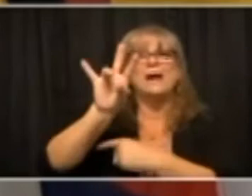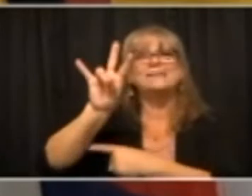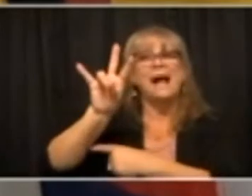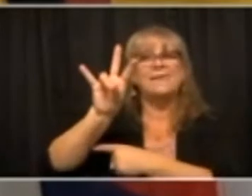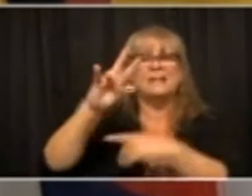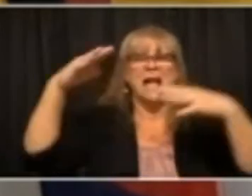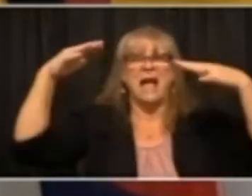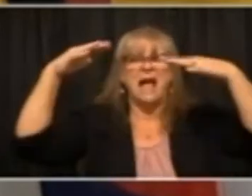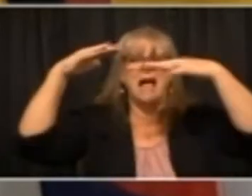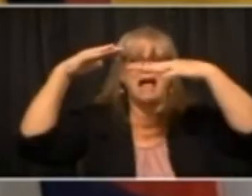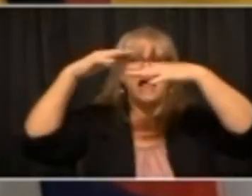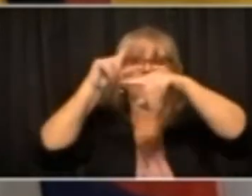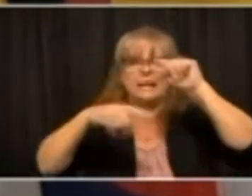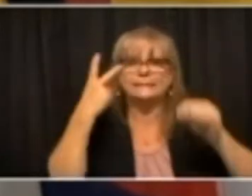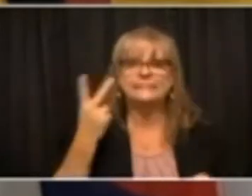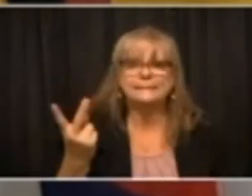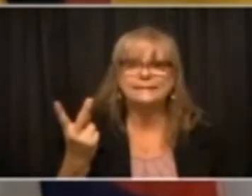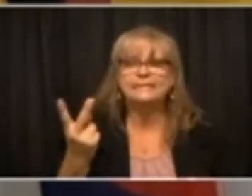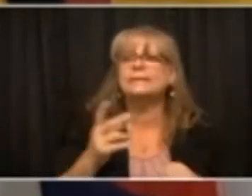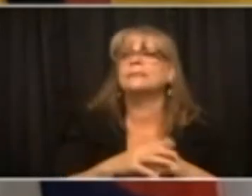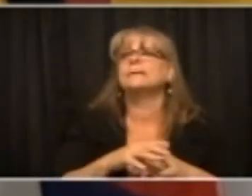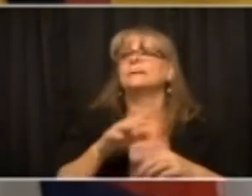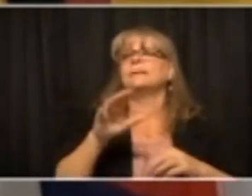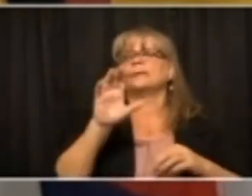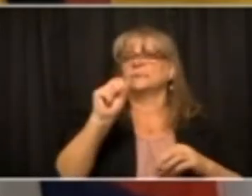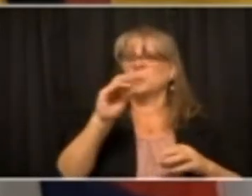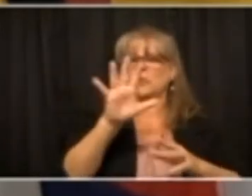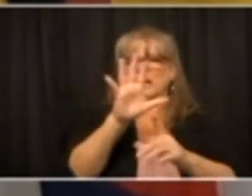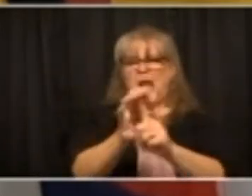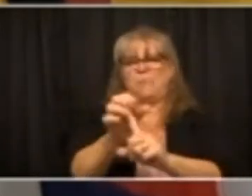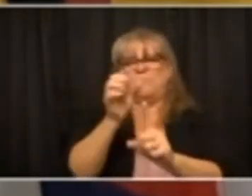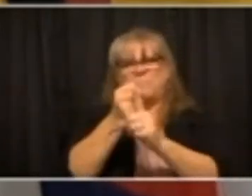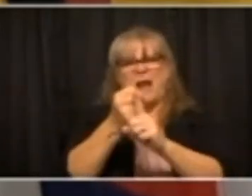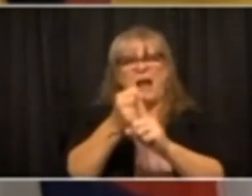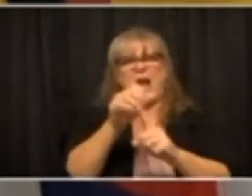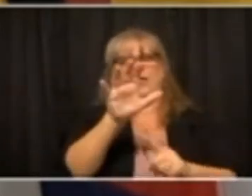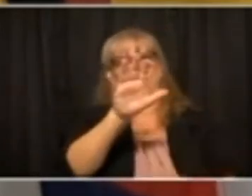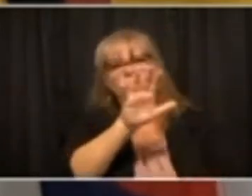is profound from all of them and of course it's a very visible